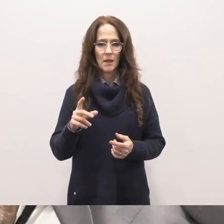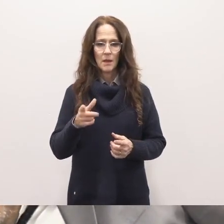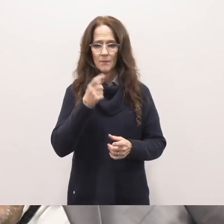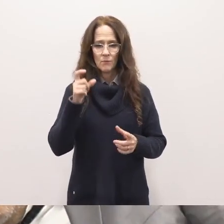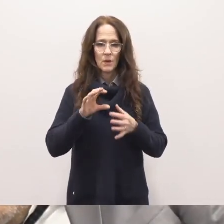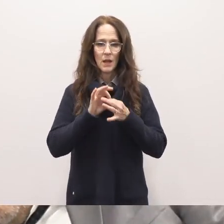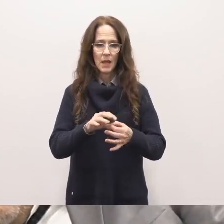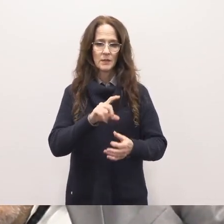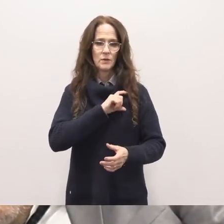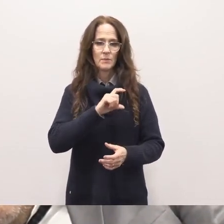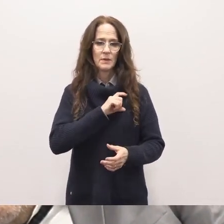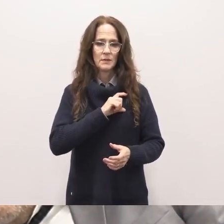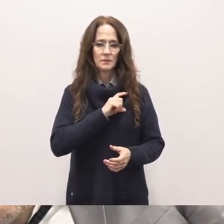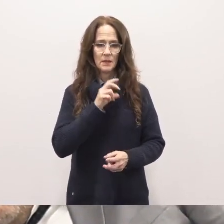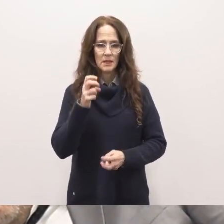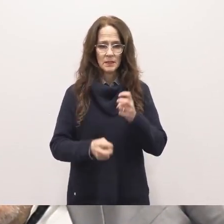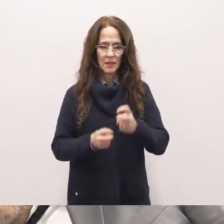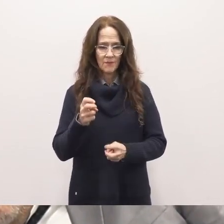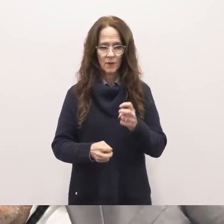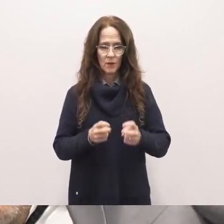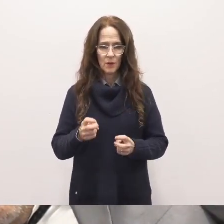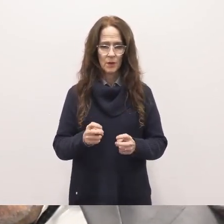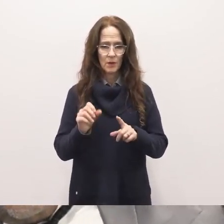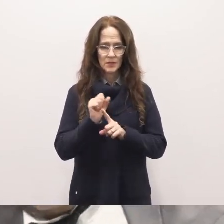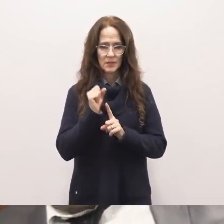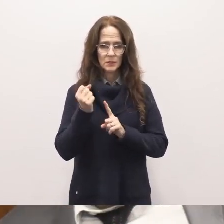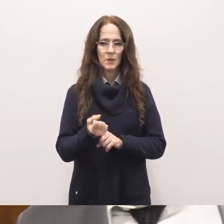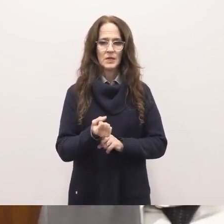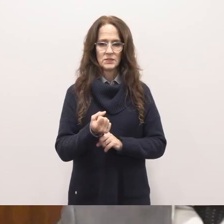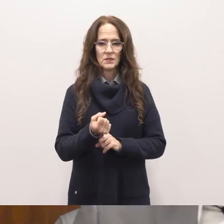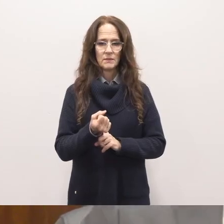And you can imagine how difficult of a situation that it